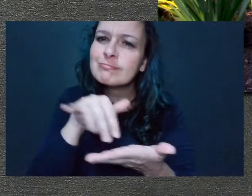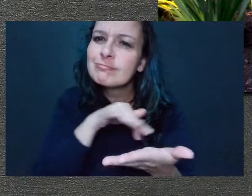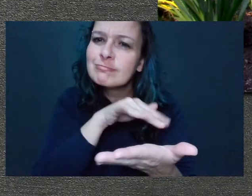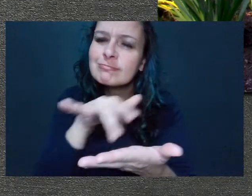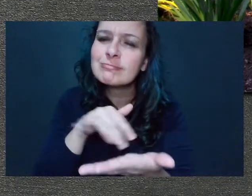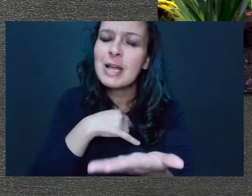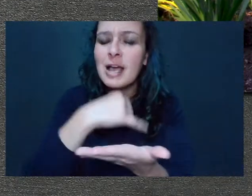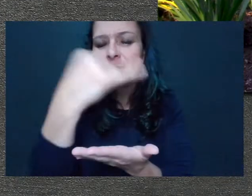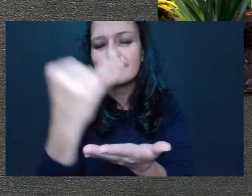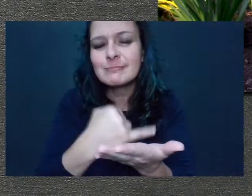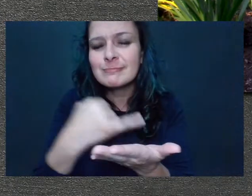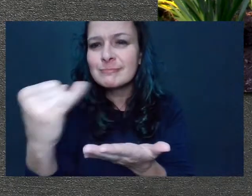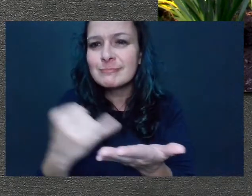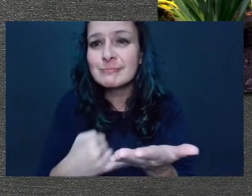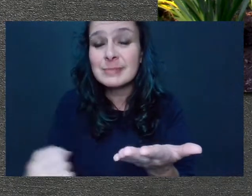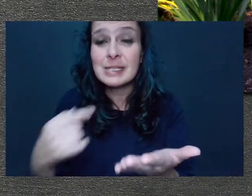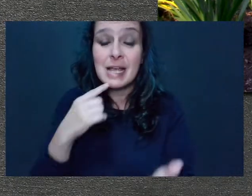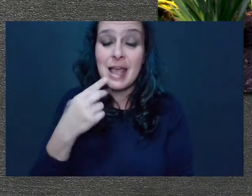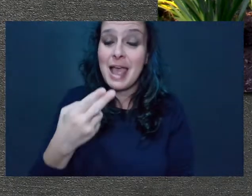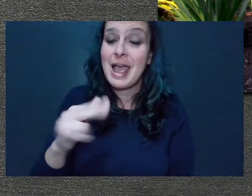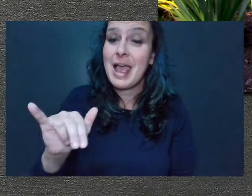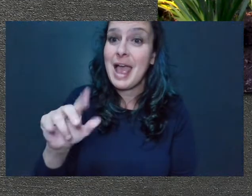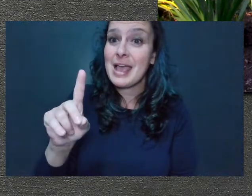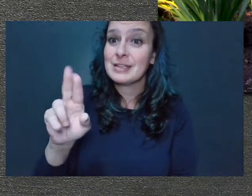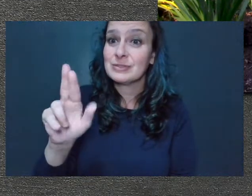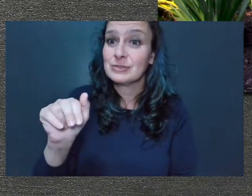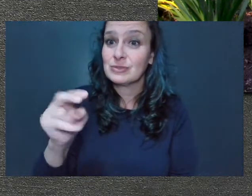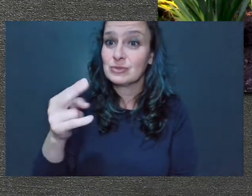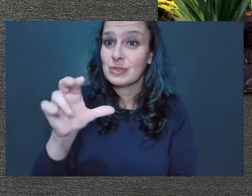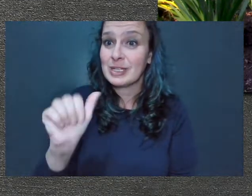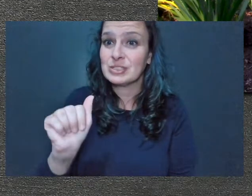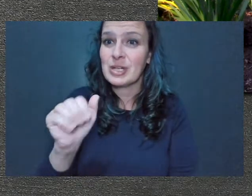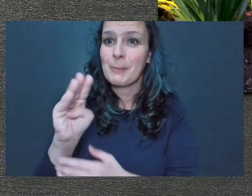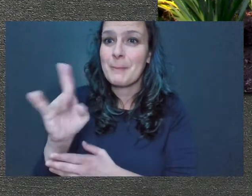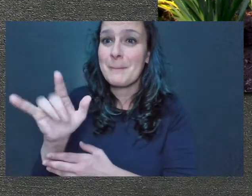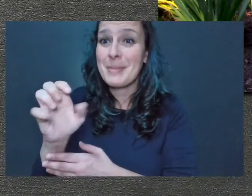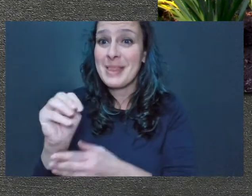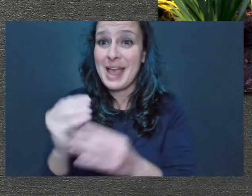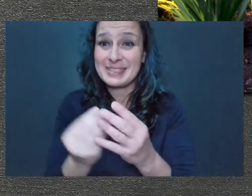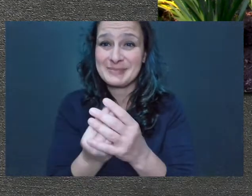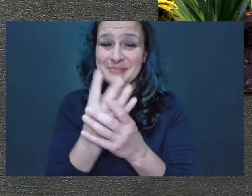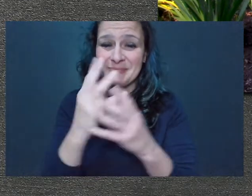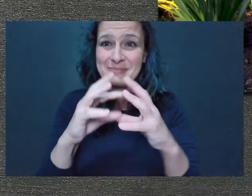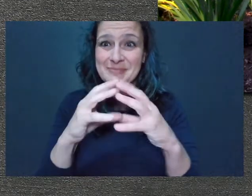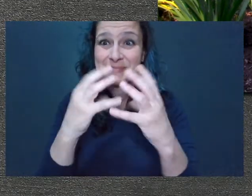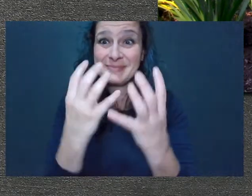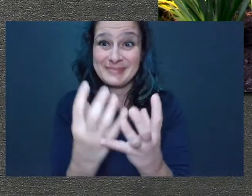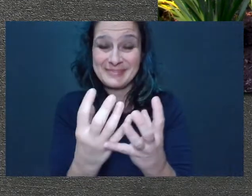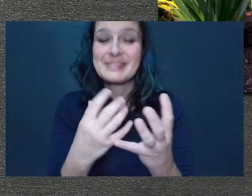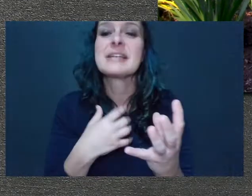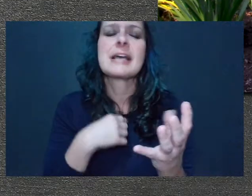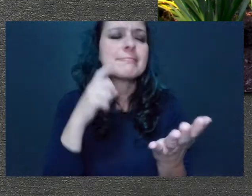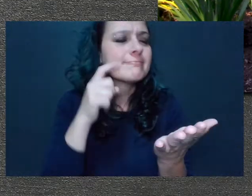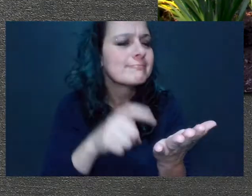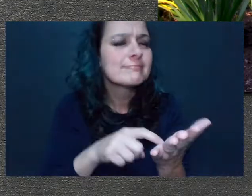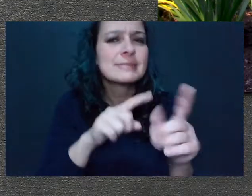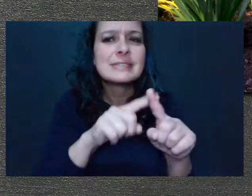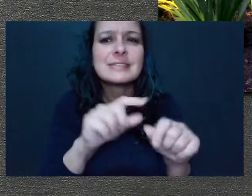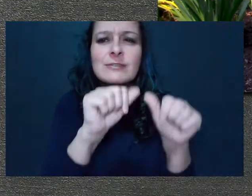and noticing all the little tiny details on it. And then, I'm gonna start my art painting.